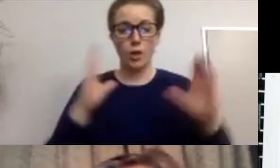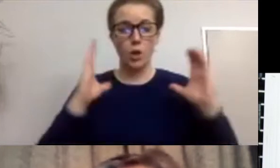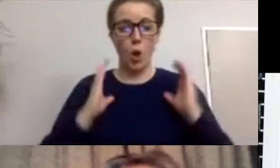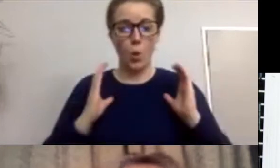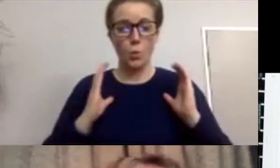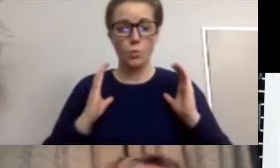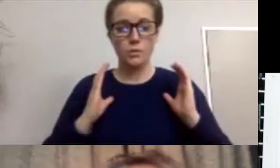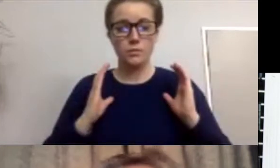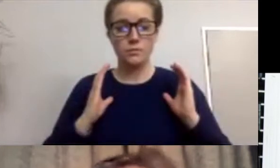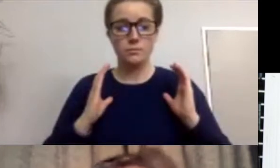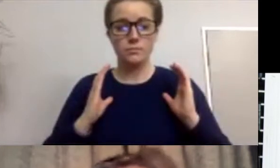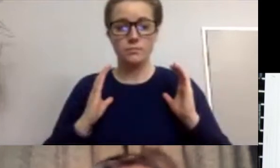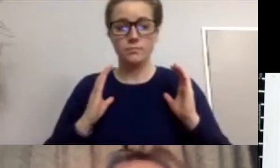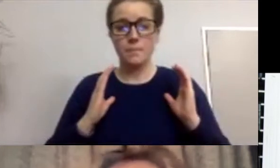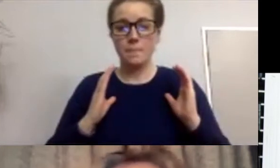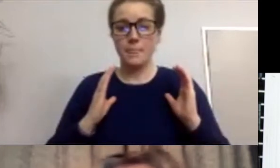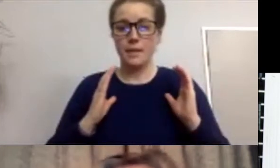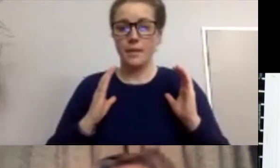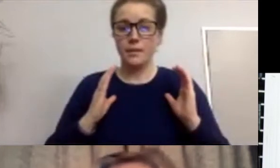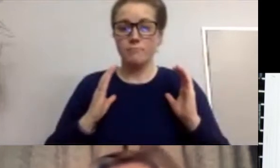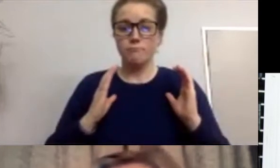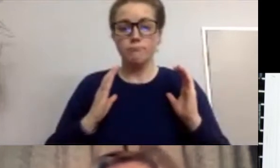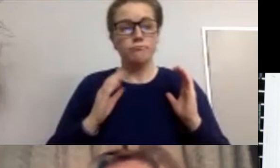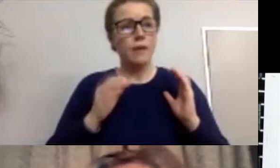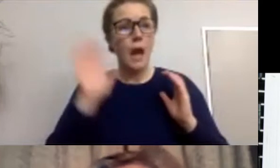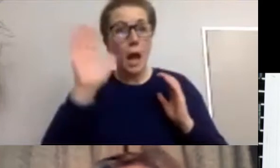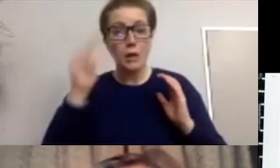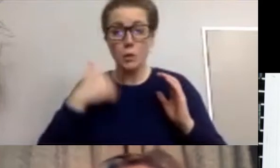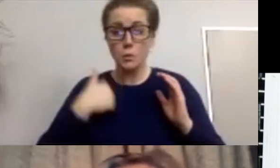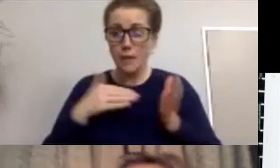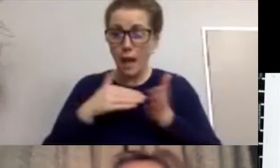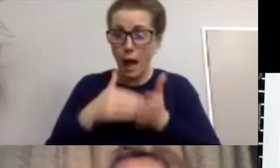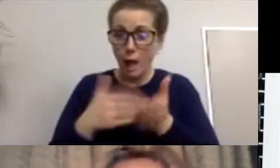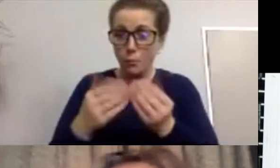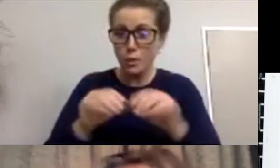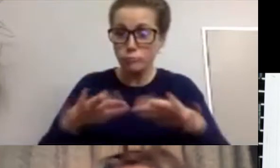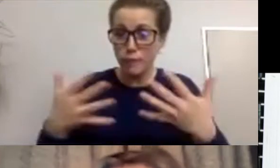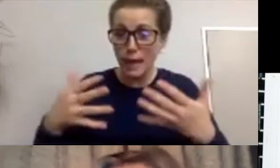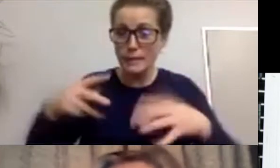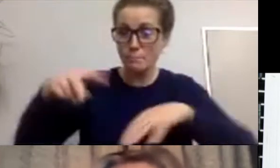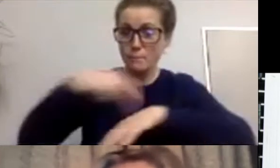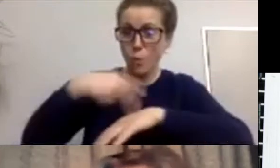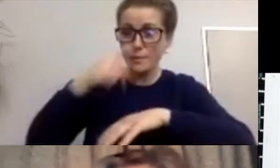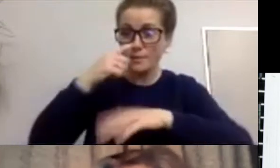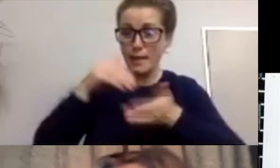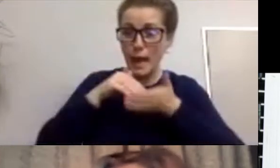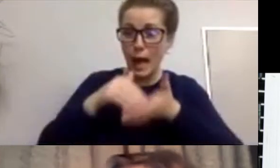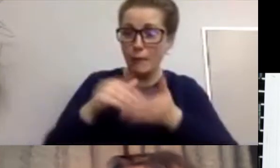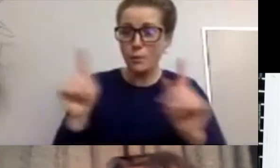and very often I'll have staff say: hey Pascale do you need help with your relaxed performance? or can I come along and help out with the audio-described?